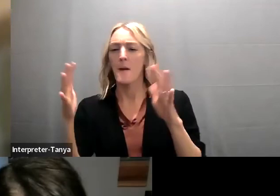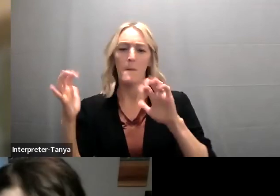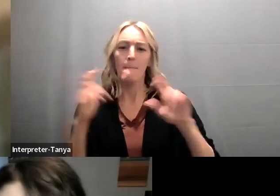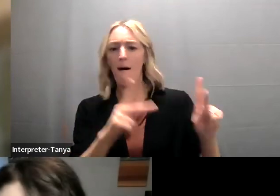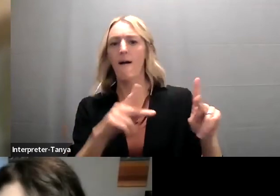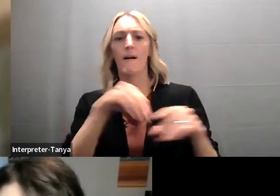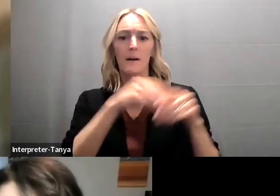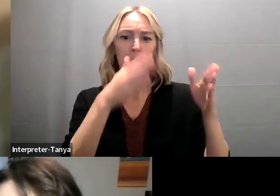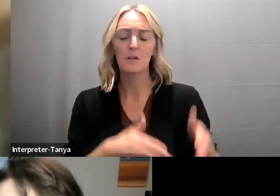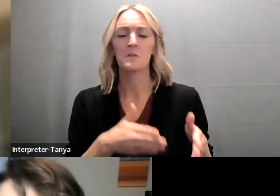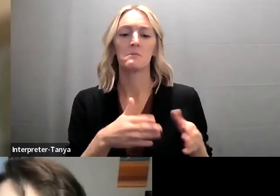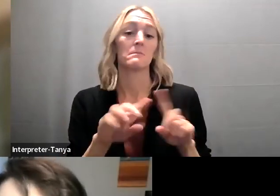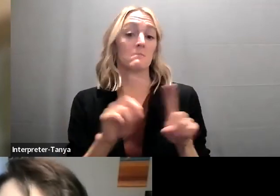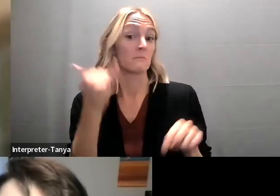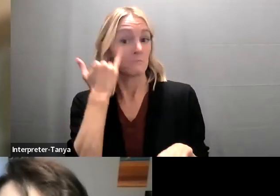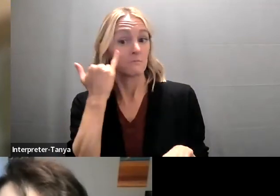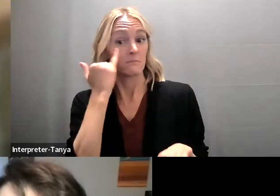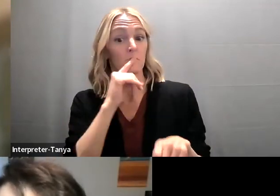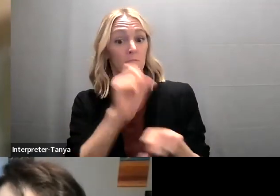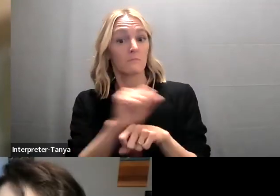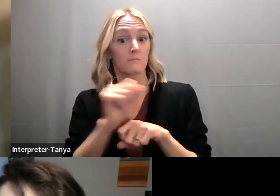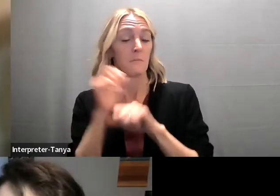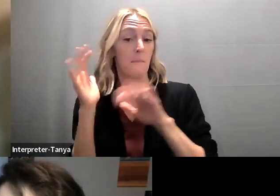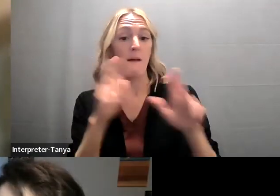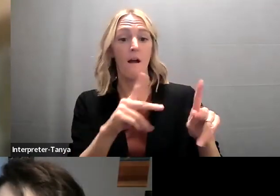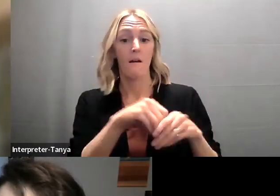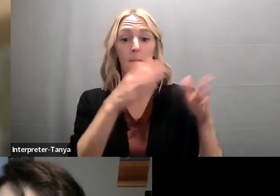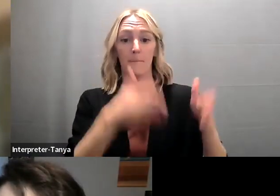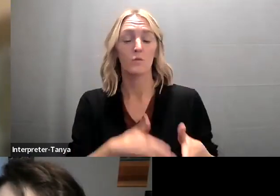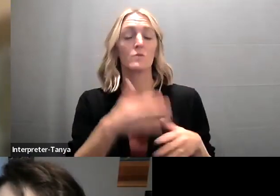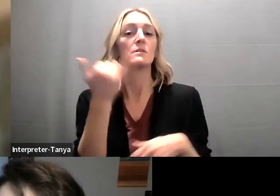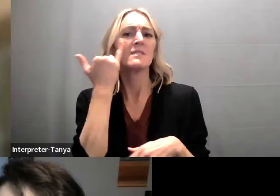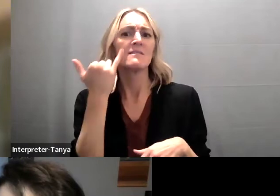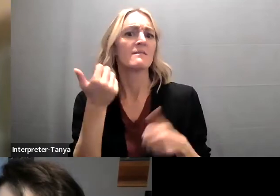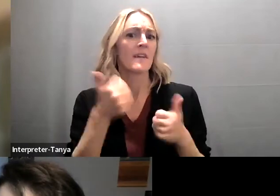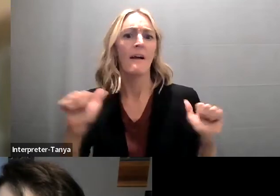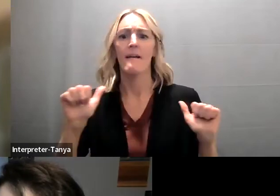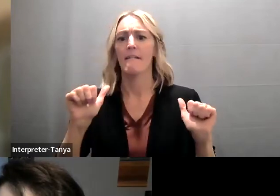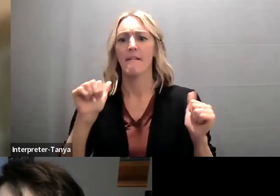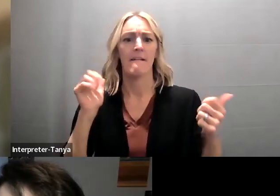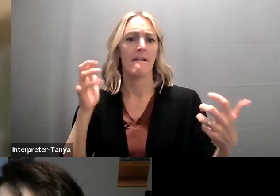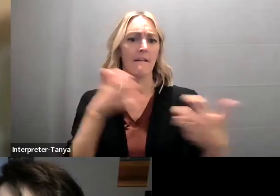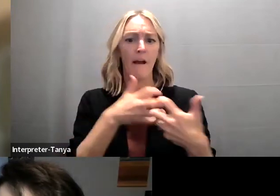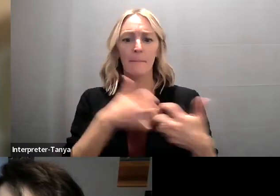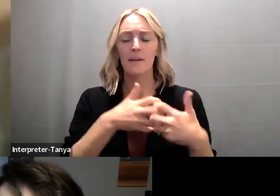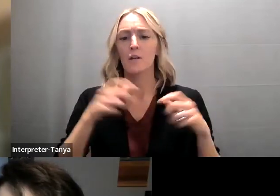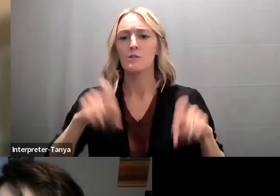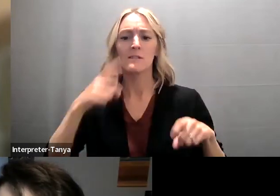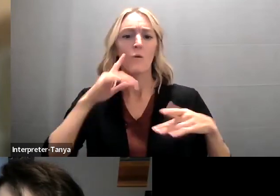But in and when we do when we did before this they were any related accommodations we were